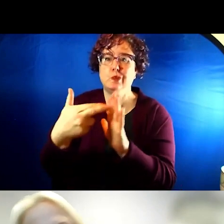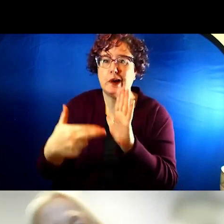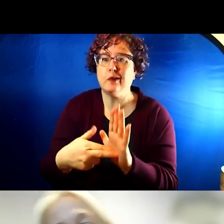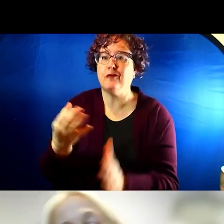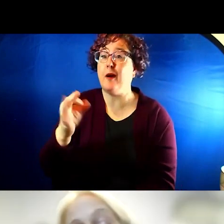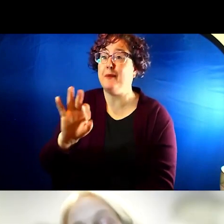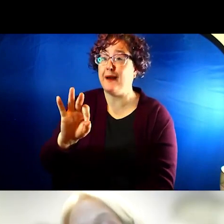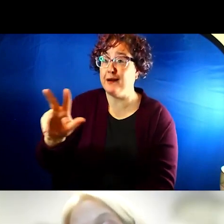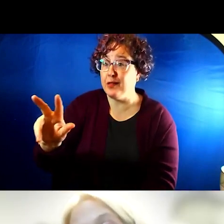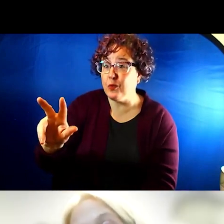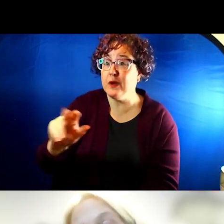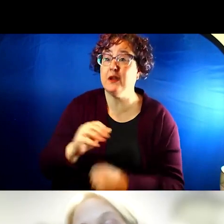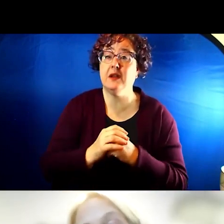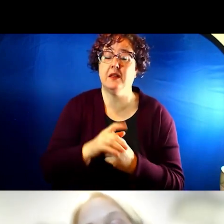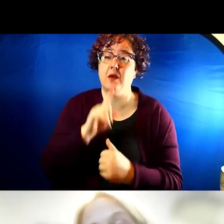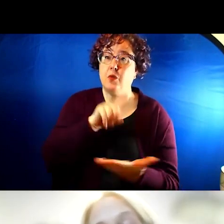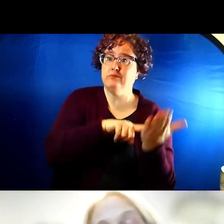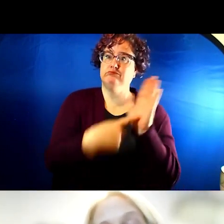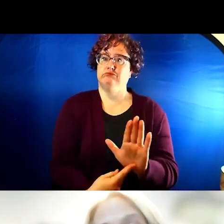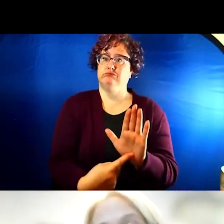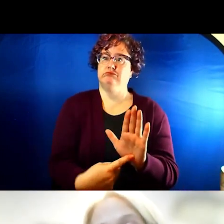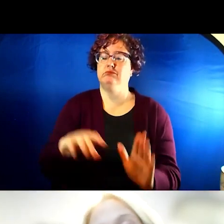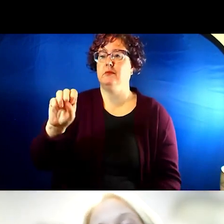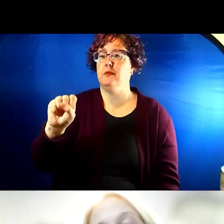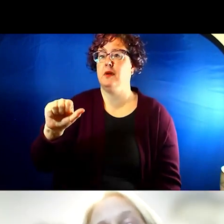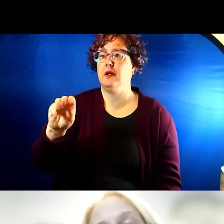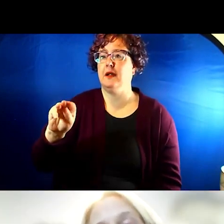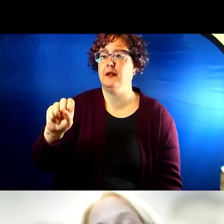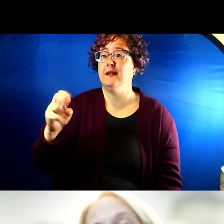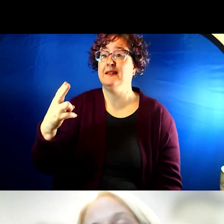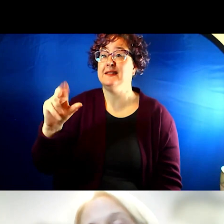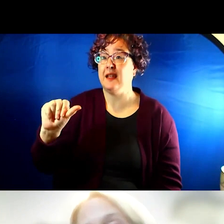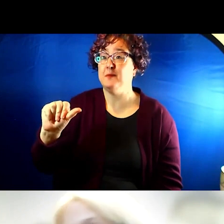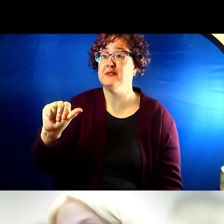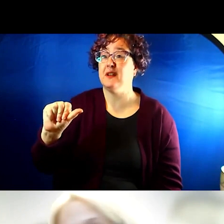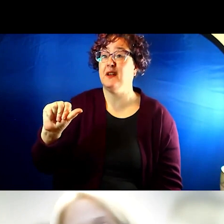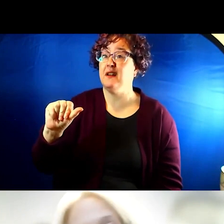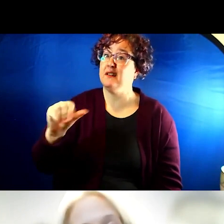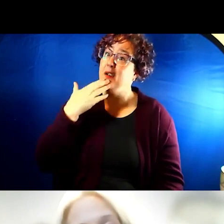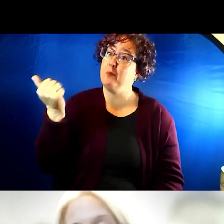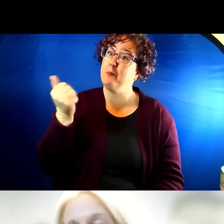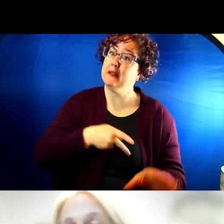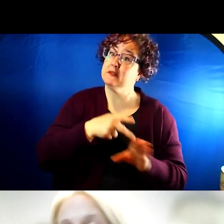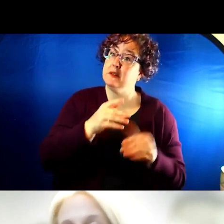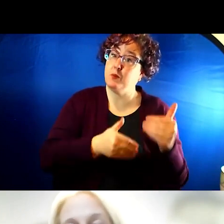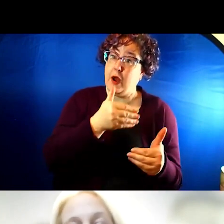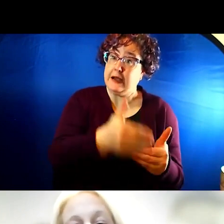THAT REFLECT SAMHSA'S BEST PRACTICE AROUND MOBILE CRISIS